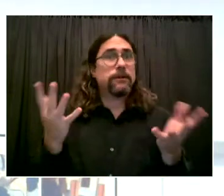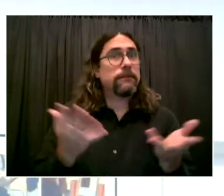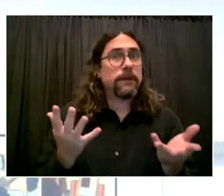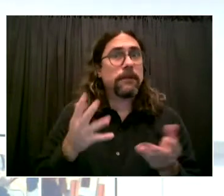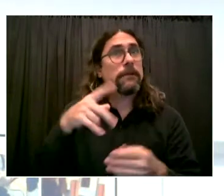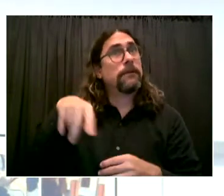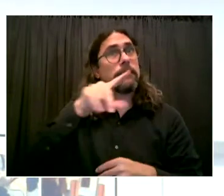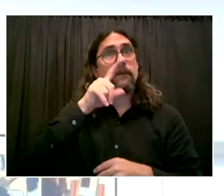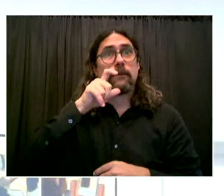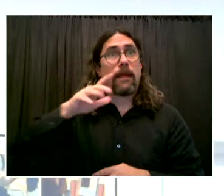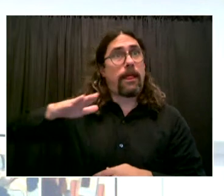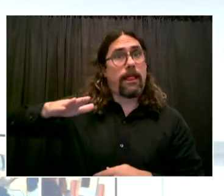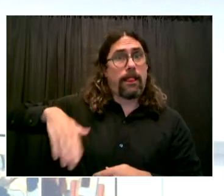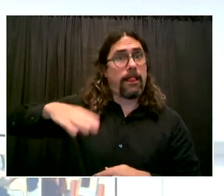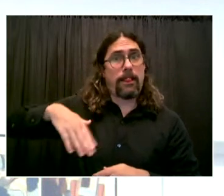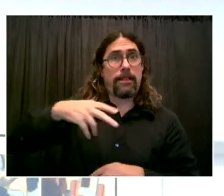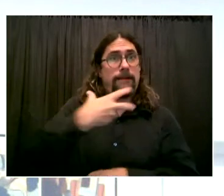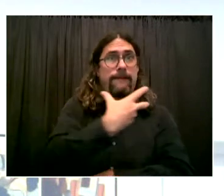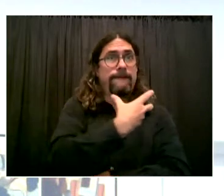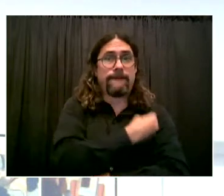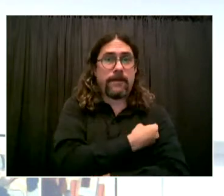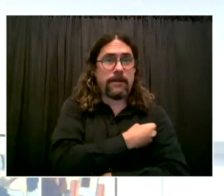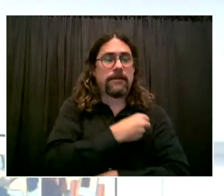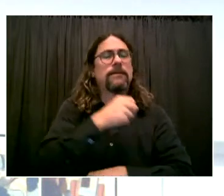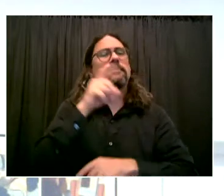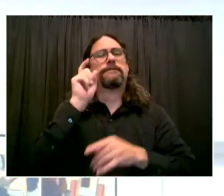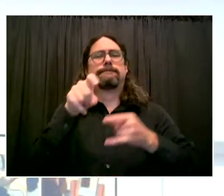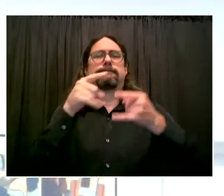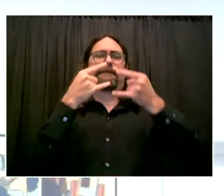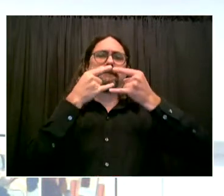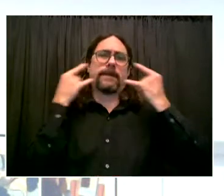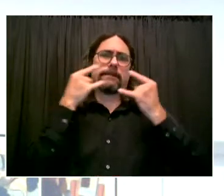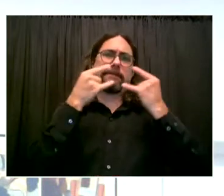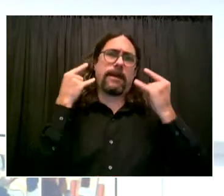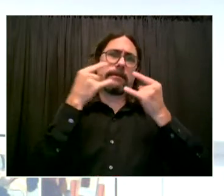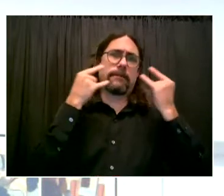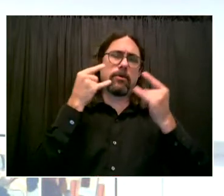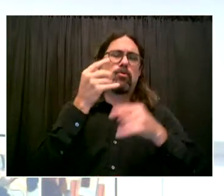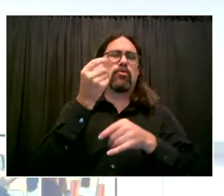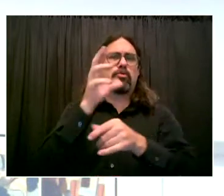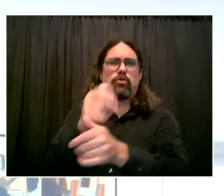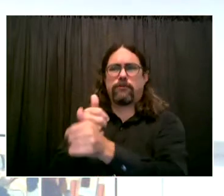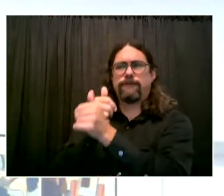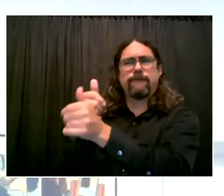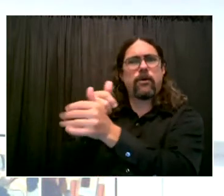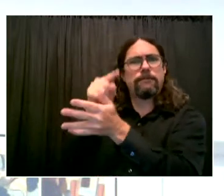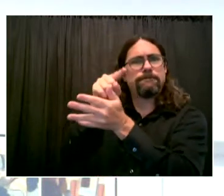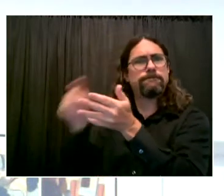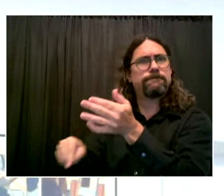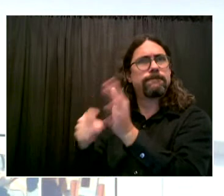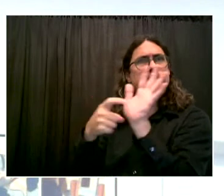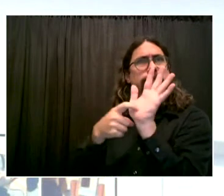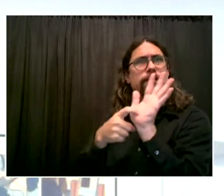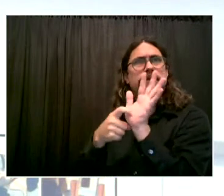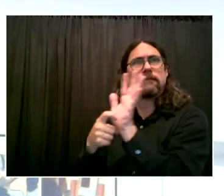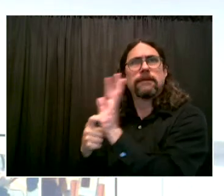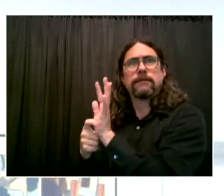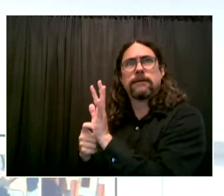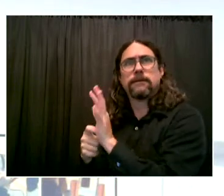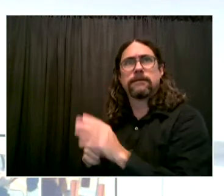PEOPLE WHO ARE UNVACCINATED AS WELL AS SETTINGS WHERE WE DO KNOW IT IS HIGHER RISK AND WHERE THE MASK MANDATE REMAINS IN